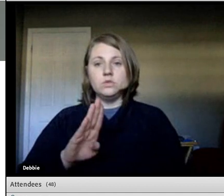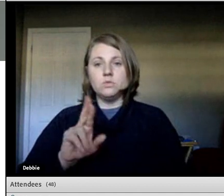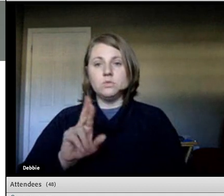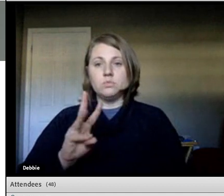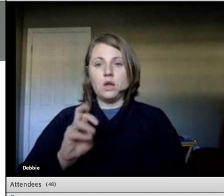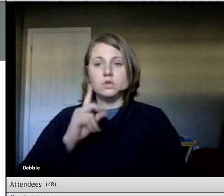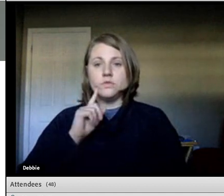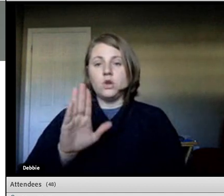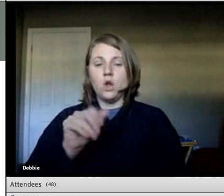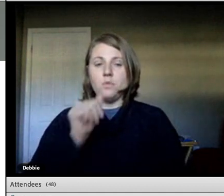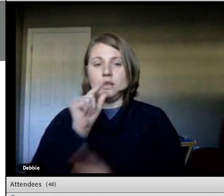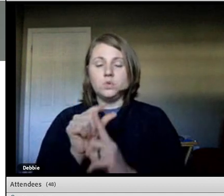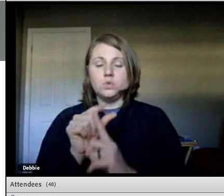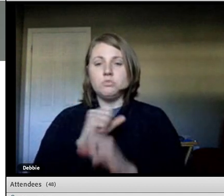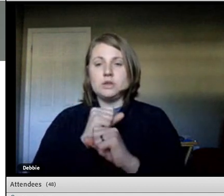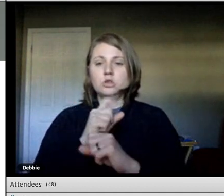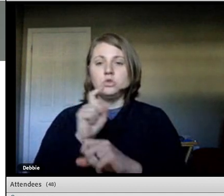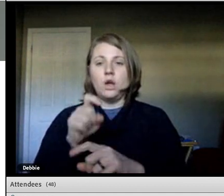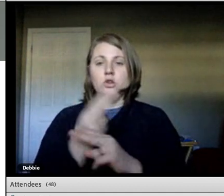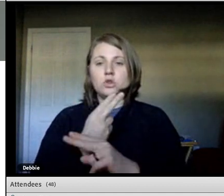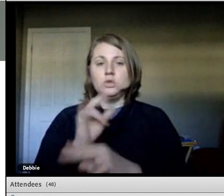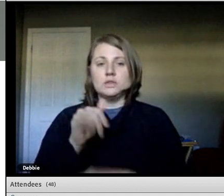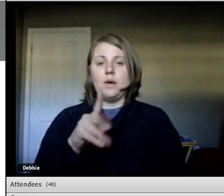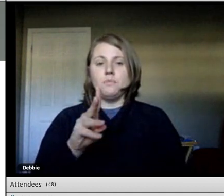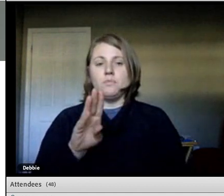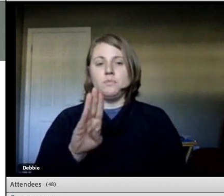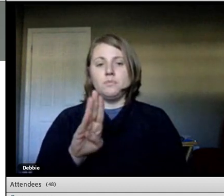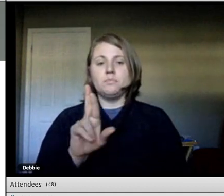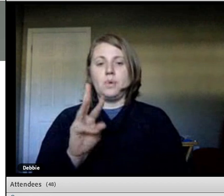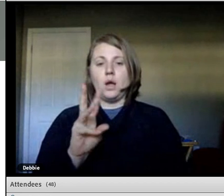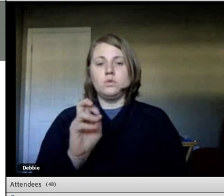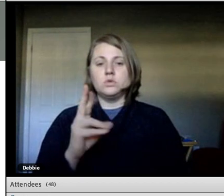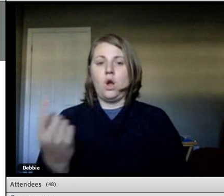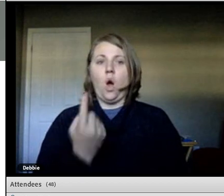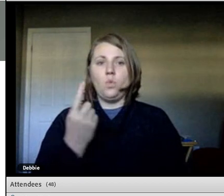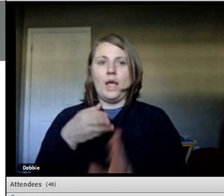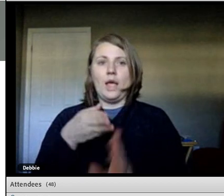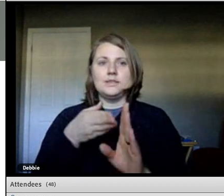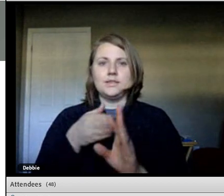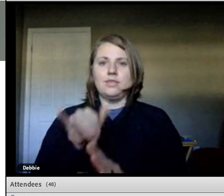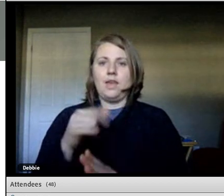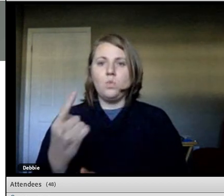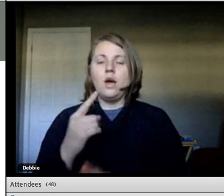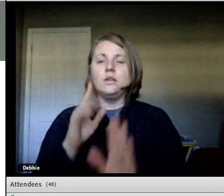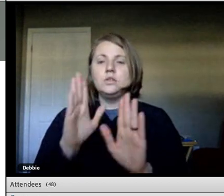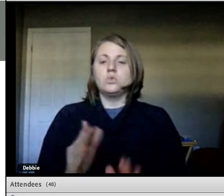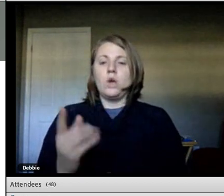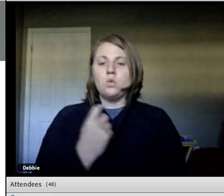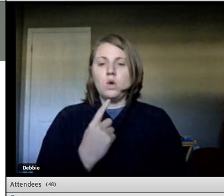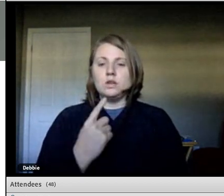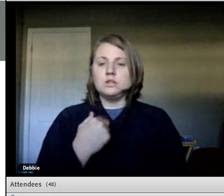you have to always use that browser. That's a great question, Whitney. I don't know. I don't think so.